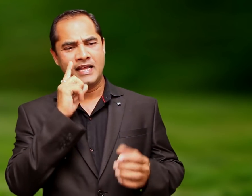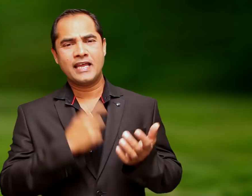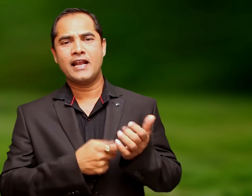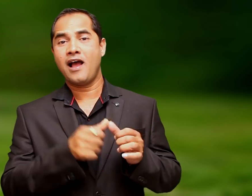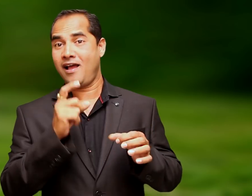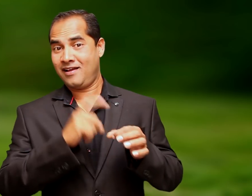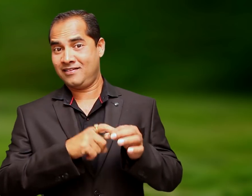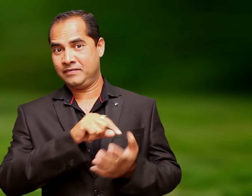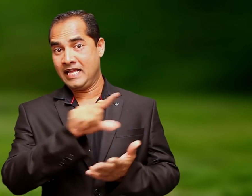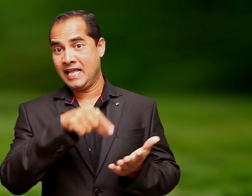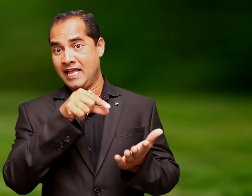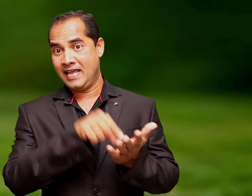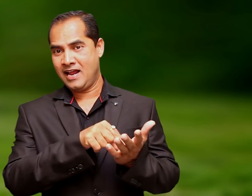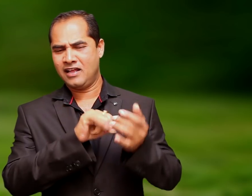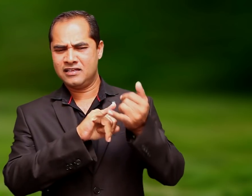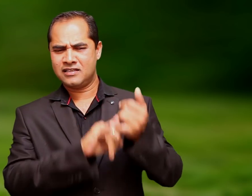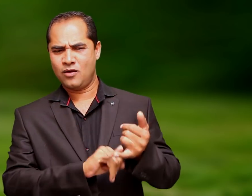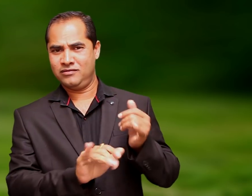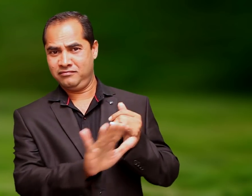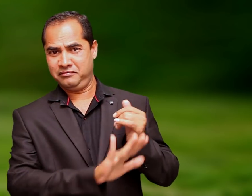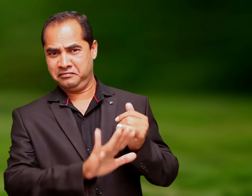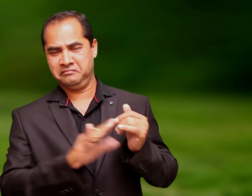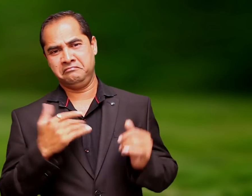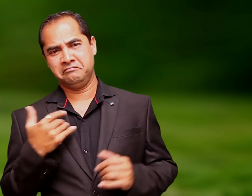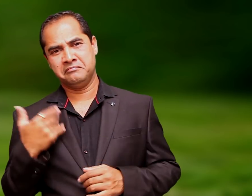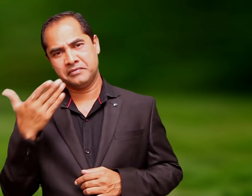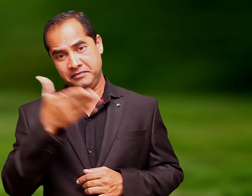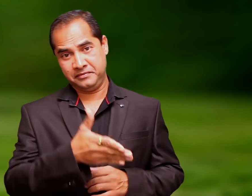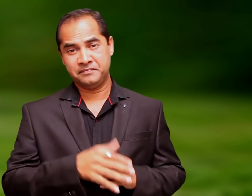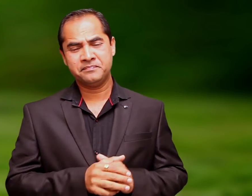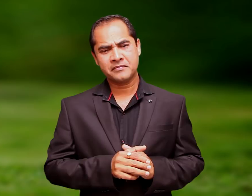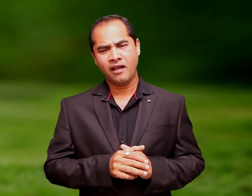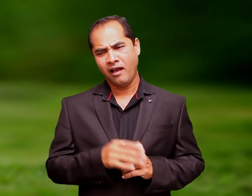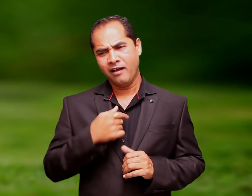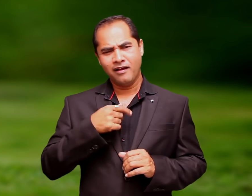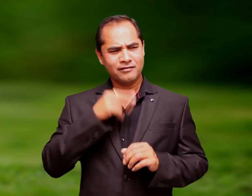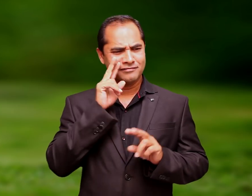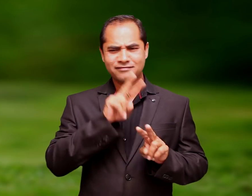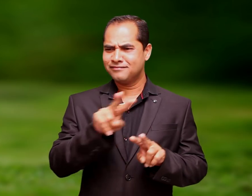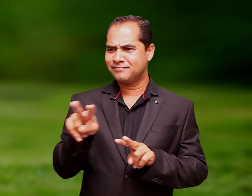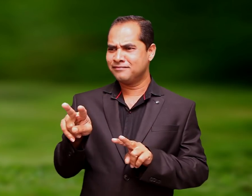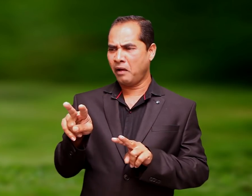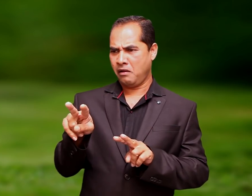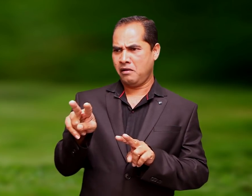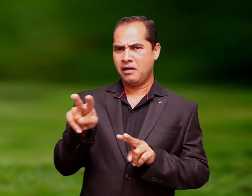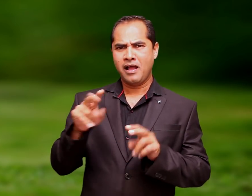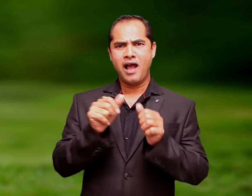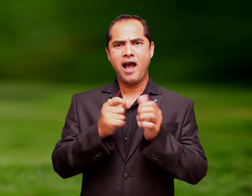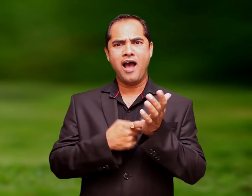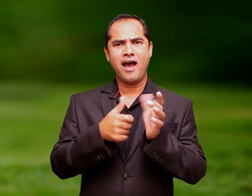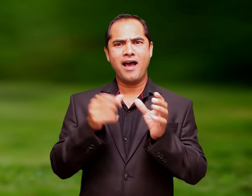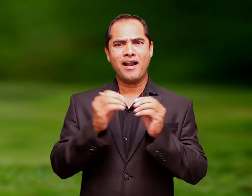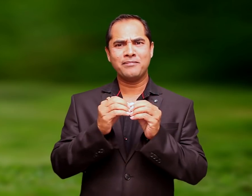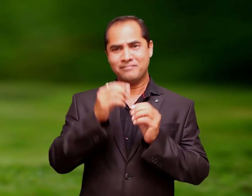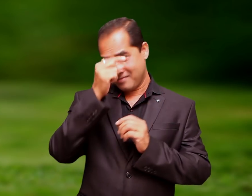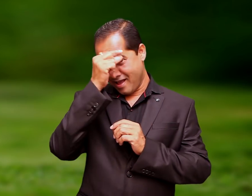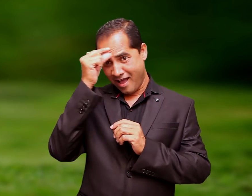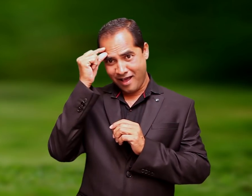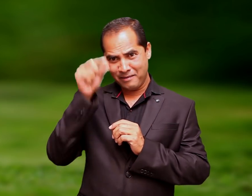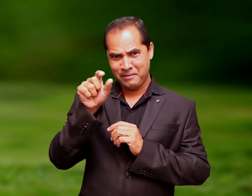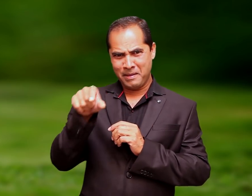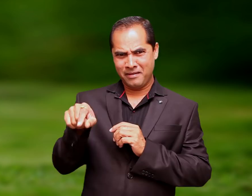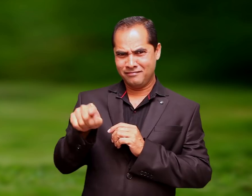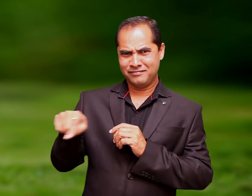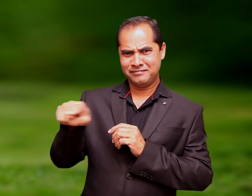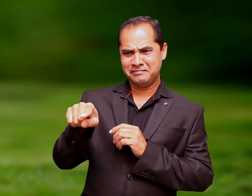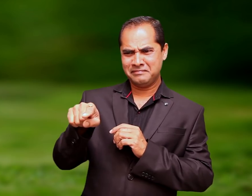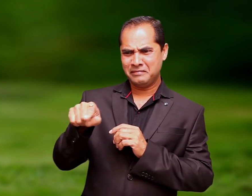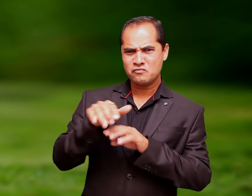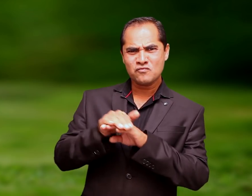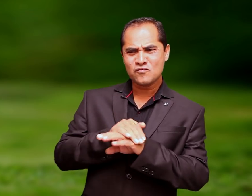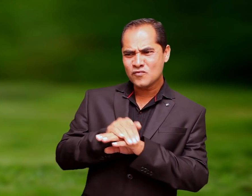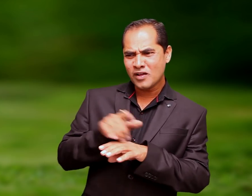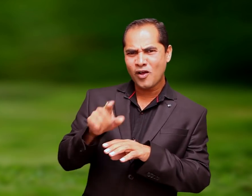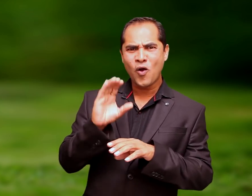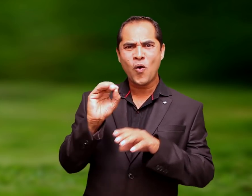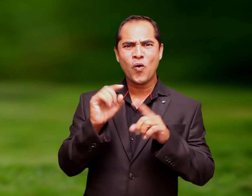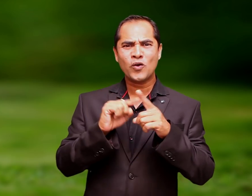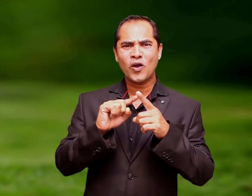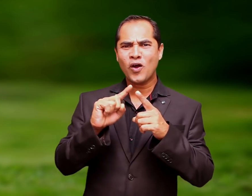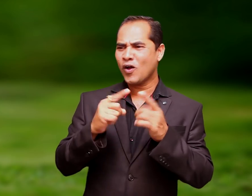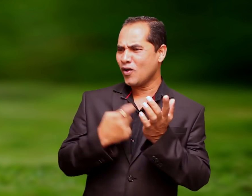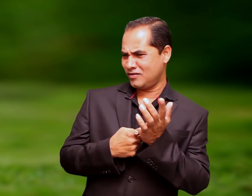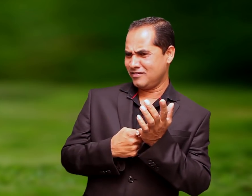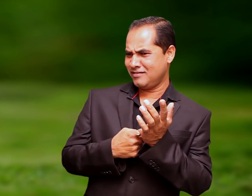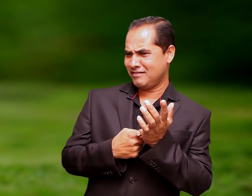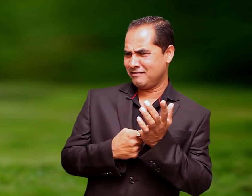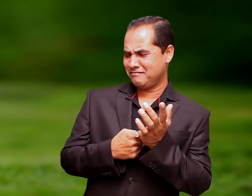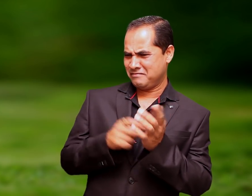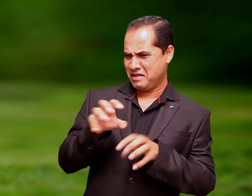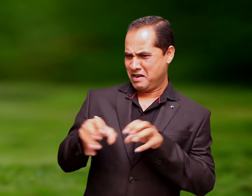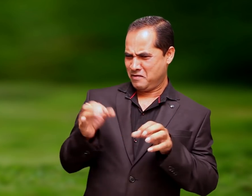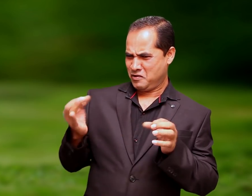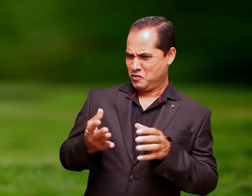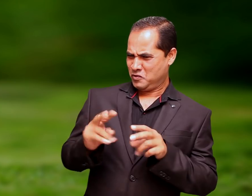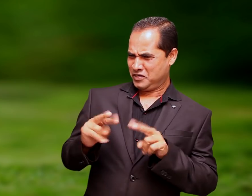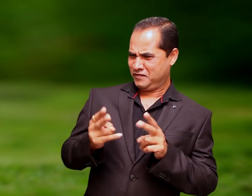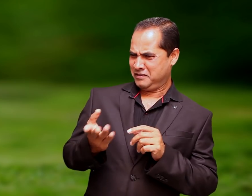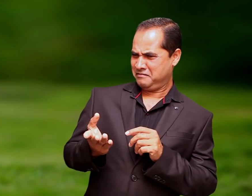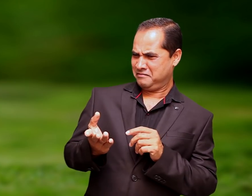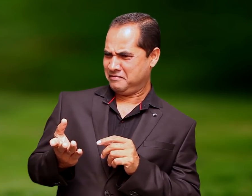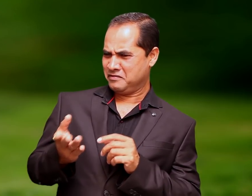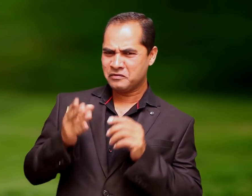I saw there some Arab people petting an otter. It was such